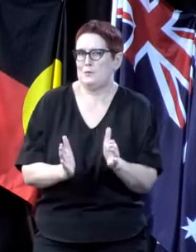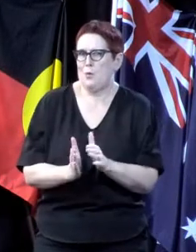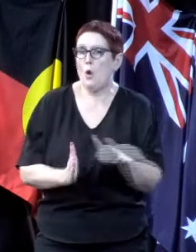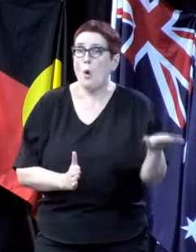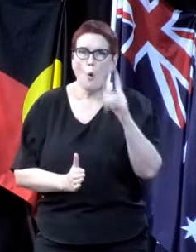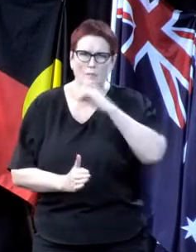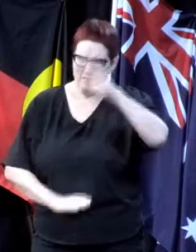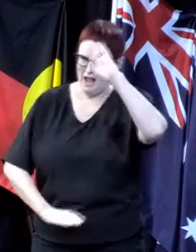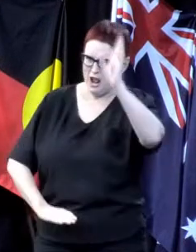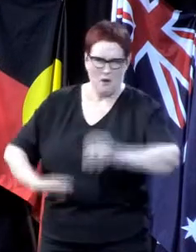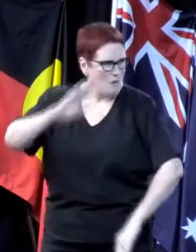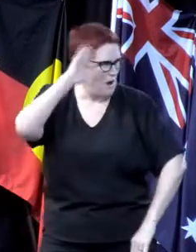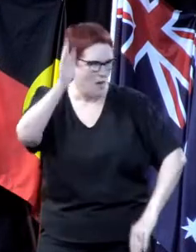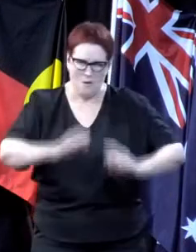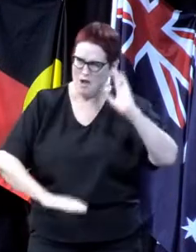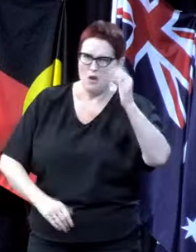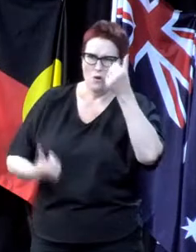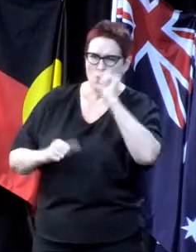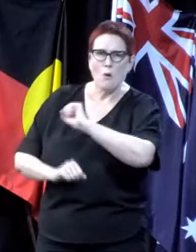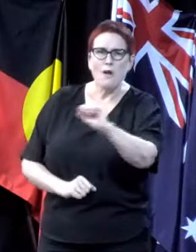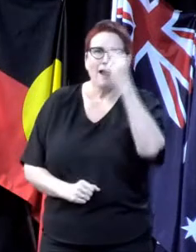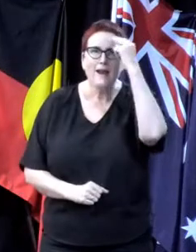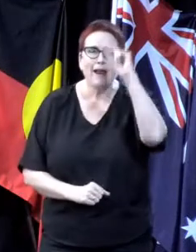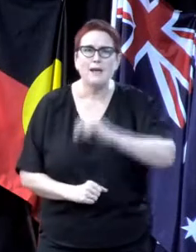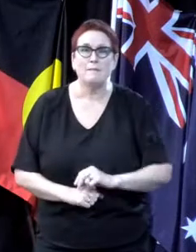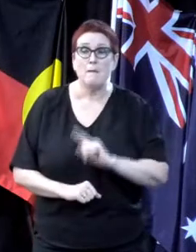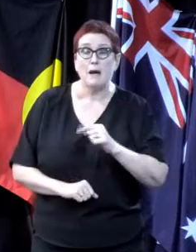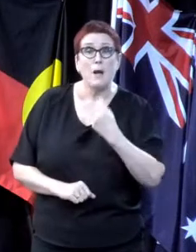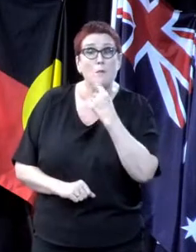And she doesn't know who these people are, but she knows that they must go